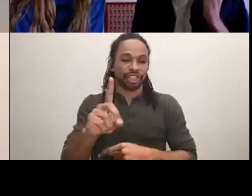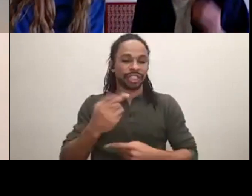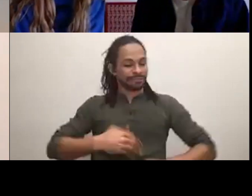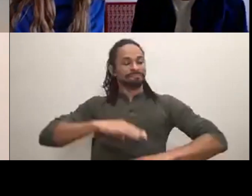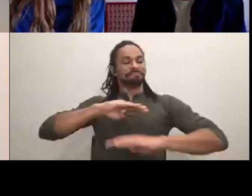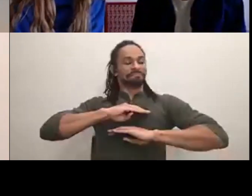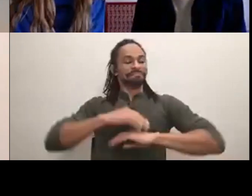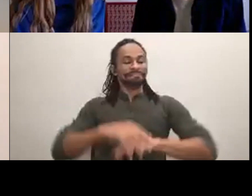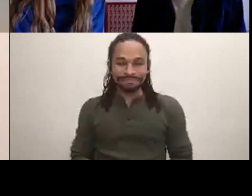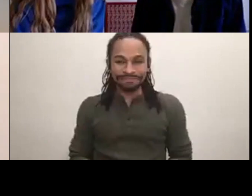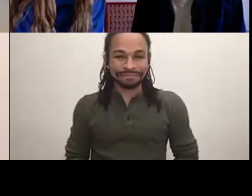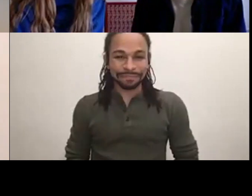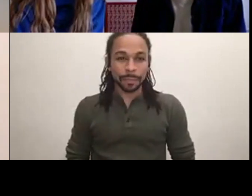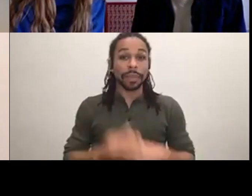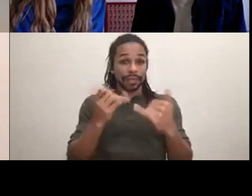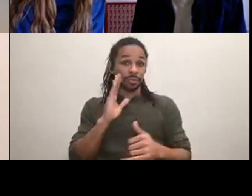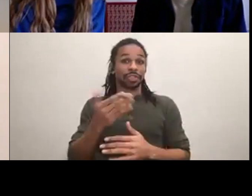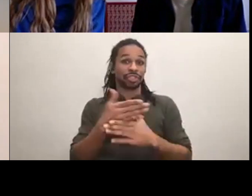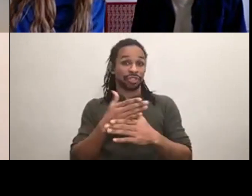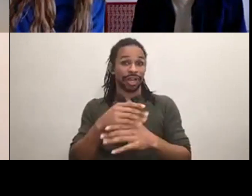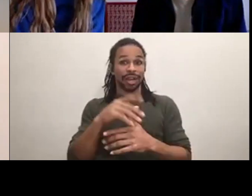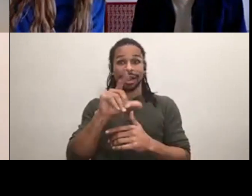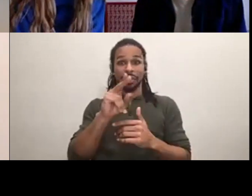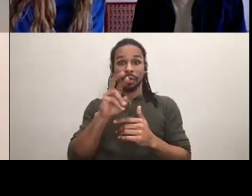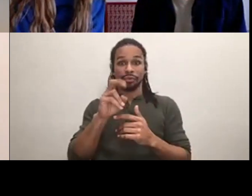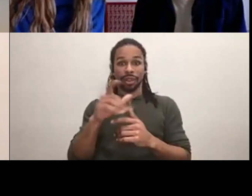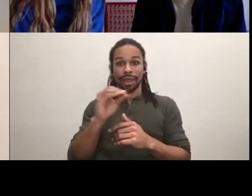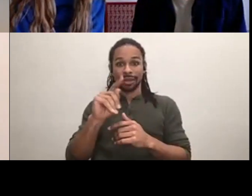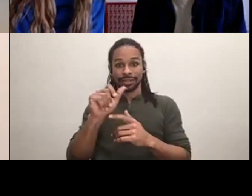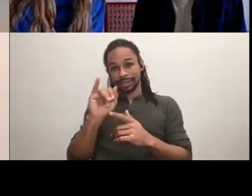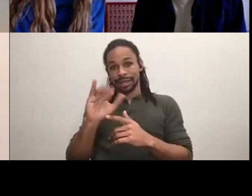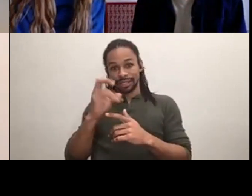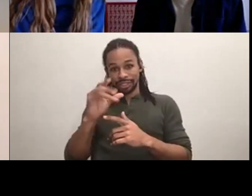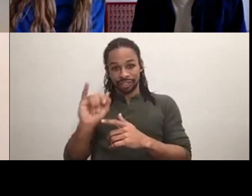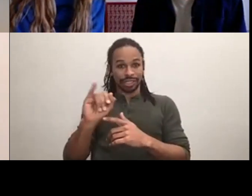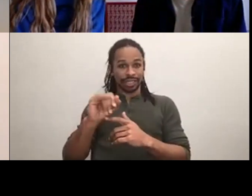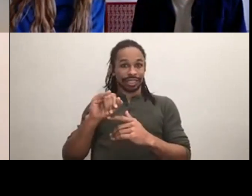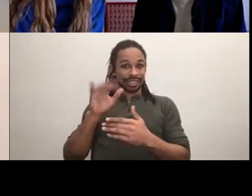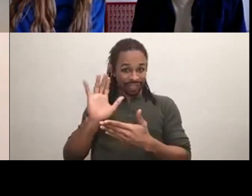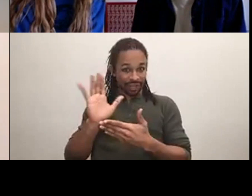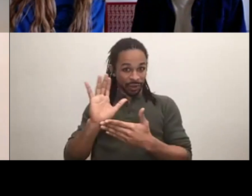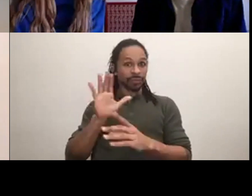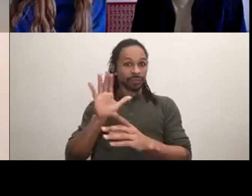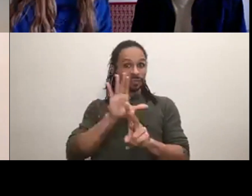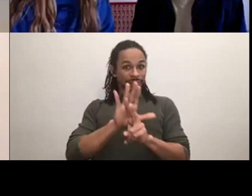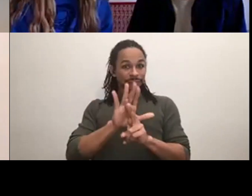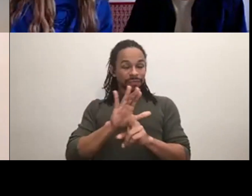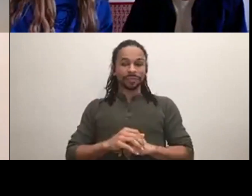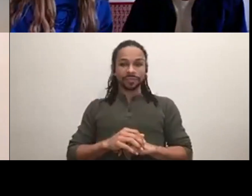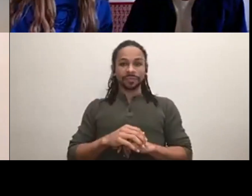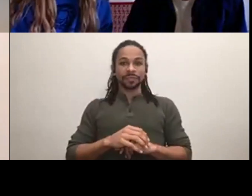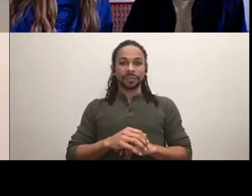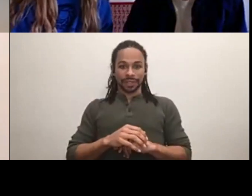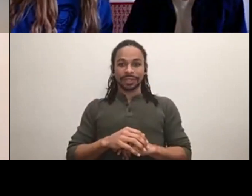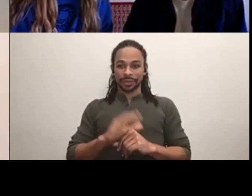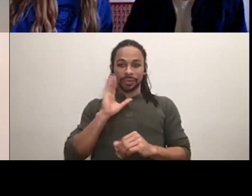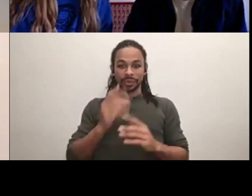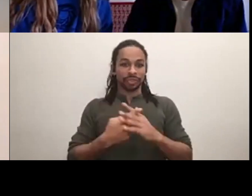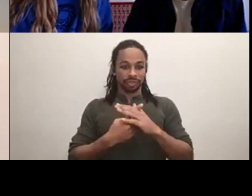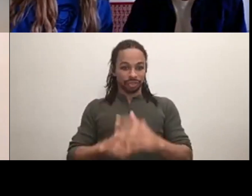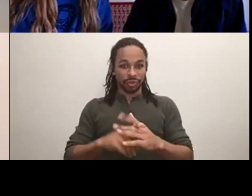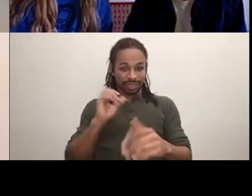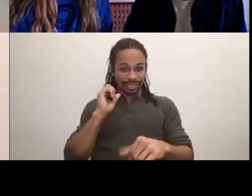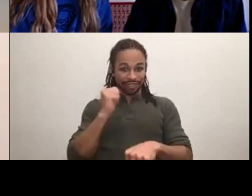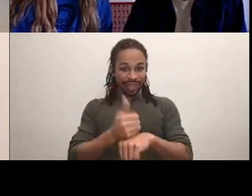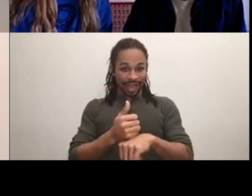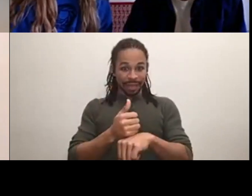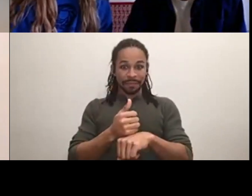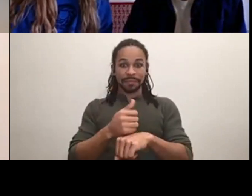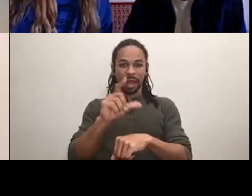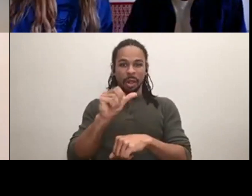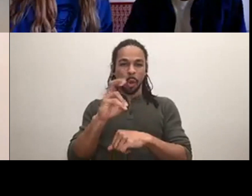and Taichi's video so J. will start getting that set up and get a little tour of the website.